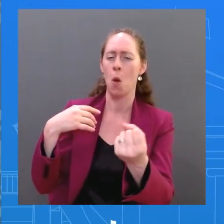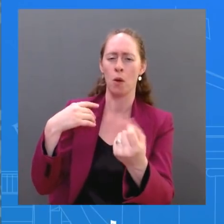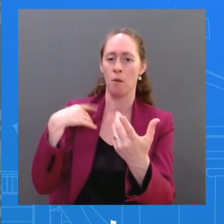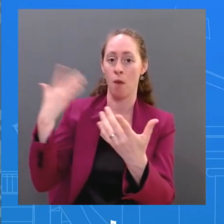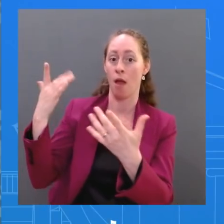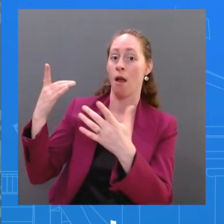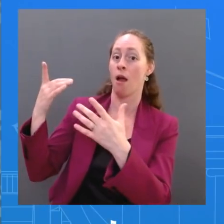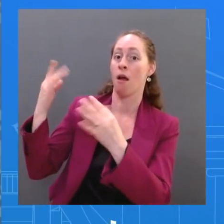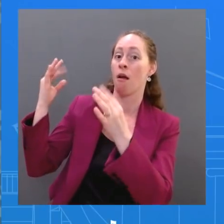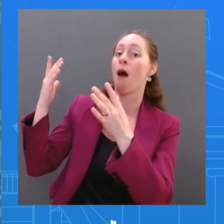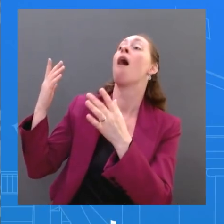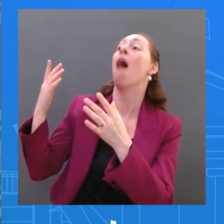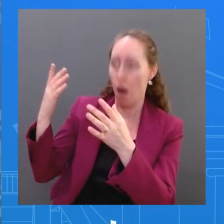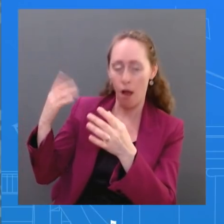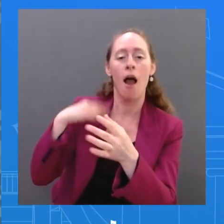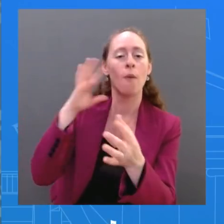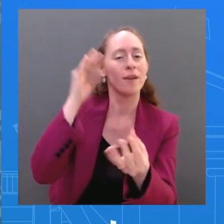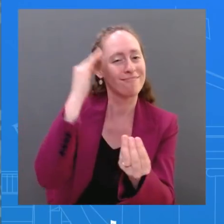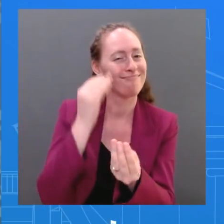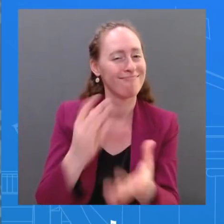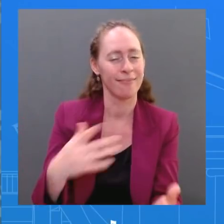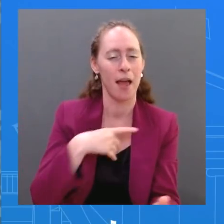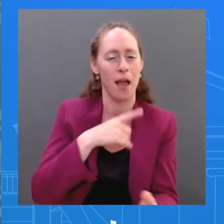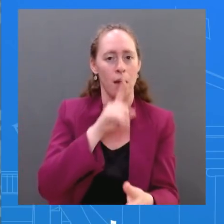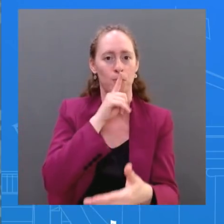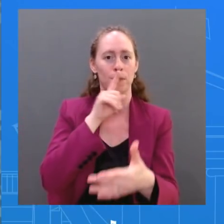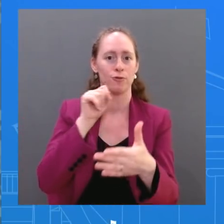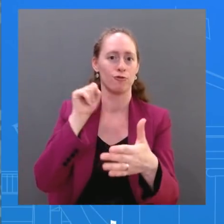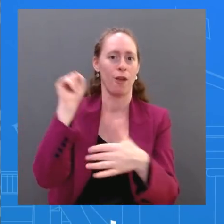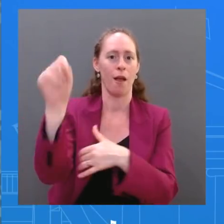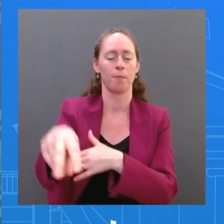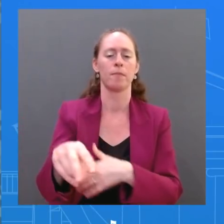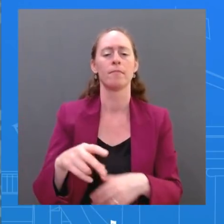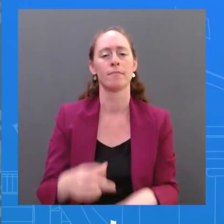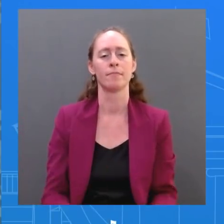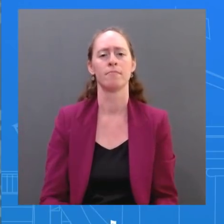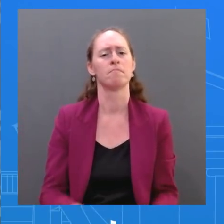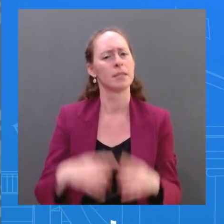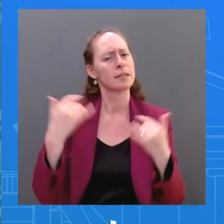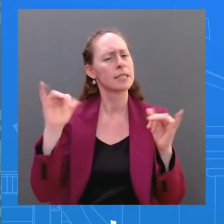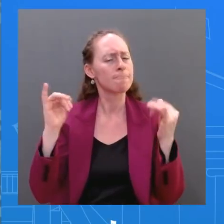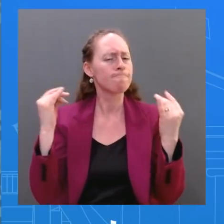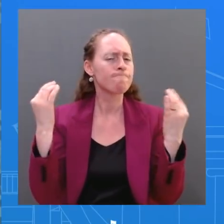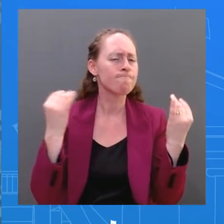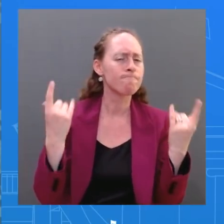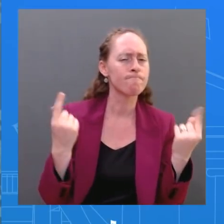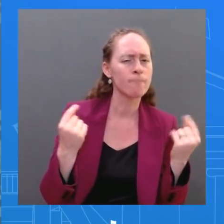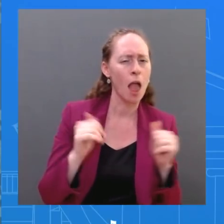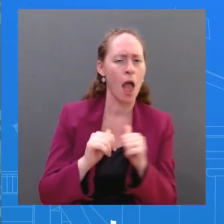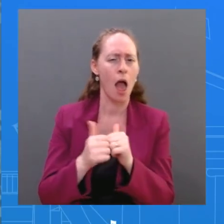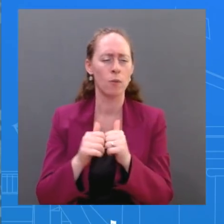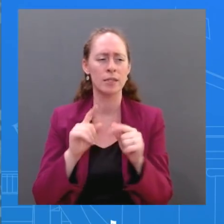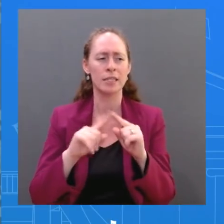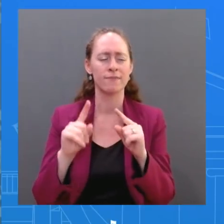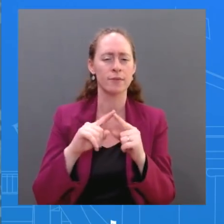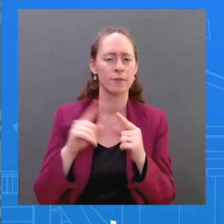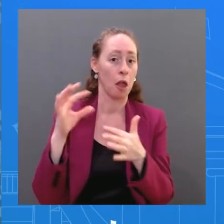to review and look at our options here. And, you know, the President is going to continue -- he did use his executive authority